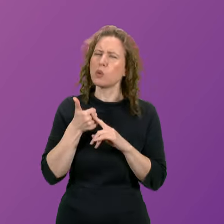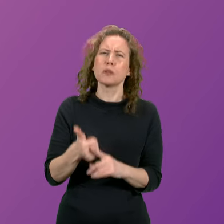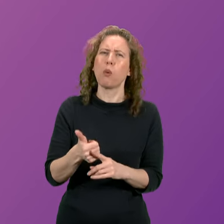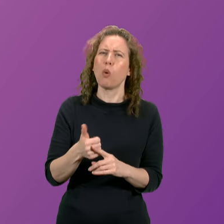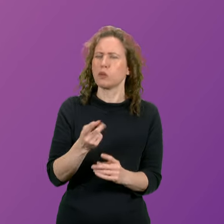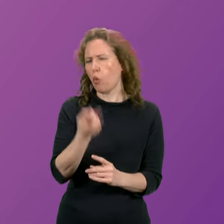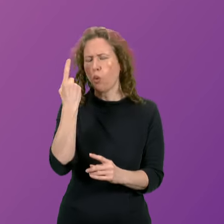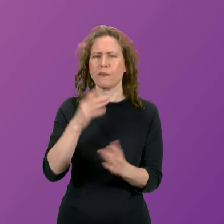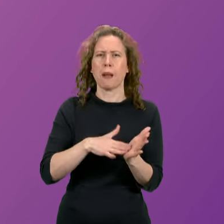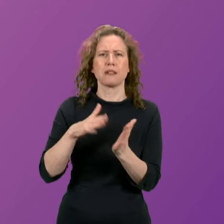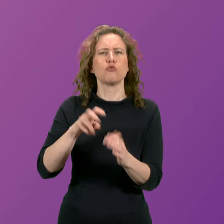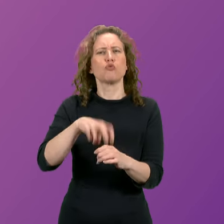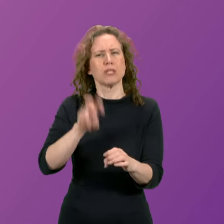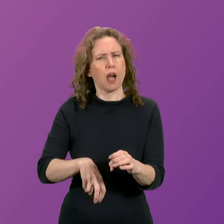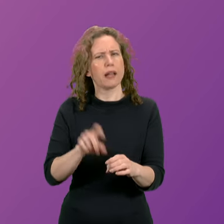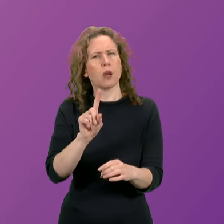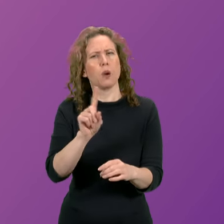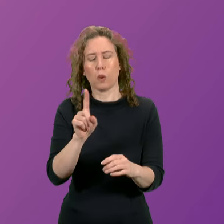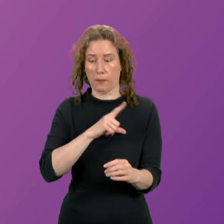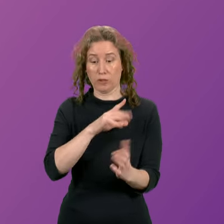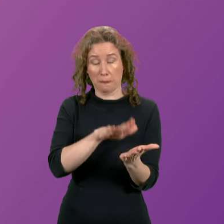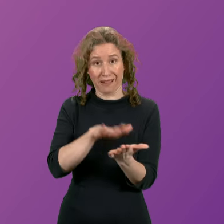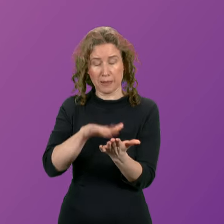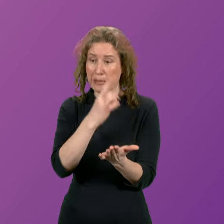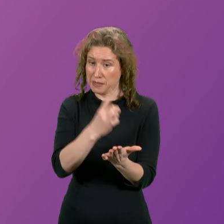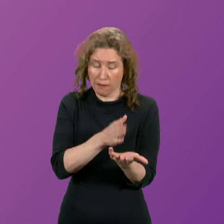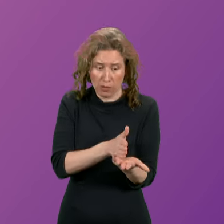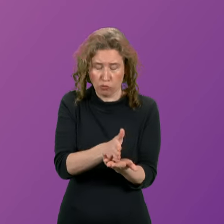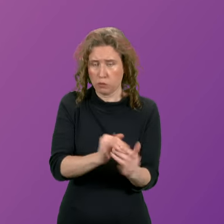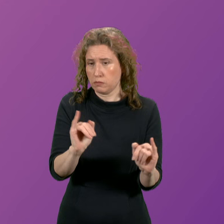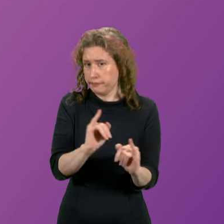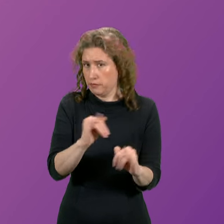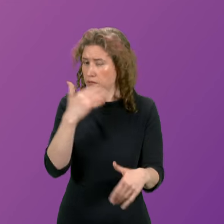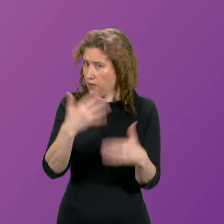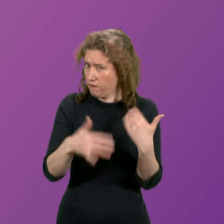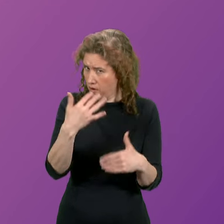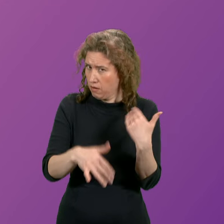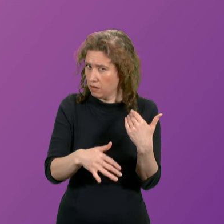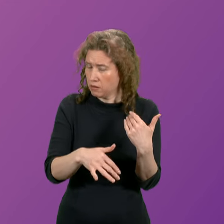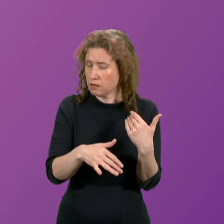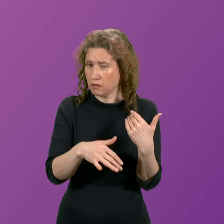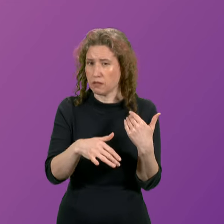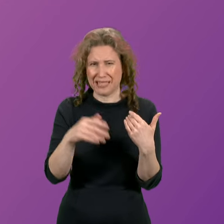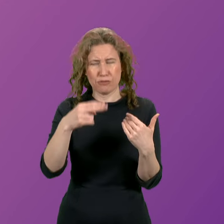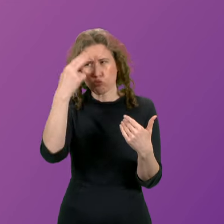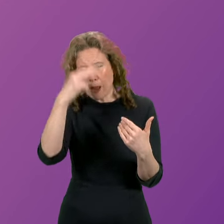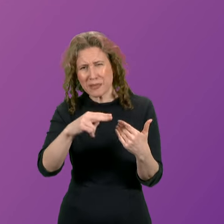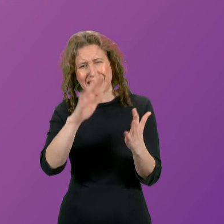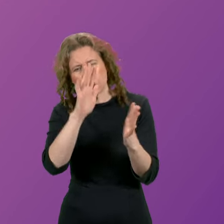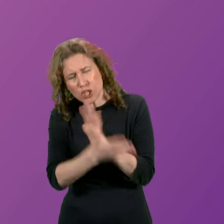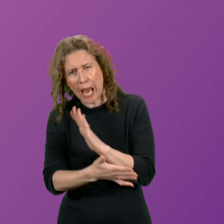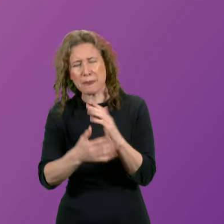Michael Matheson to resign. Michael Matheson has suffered significant reputational damage